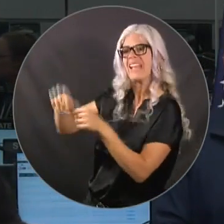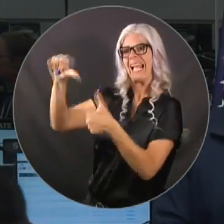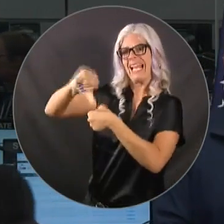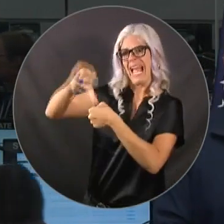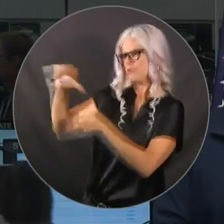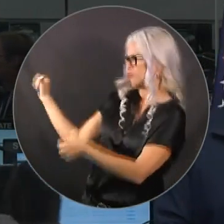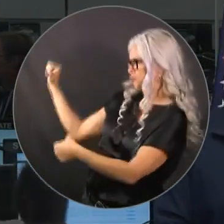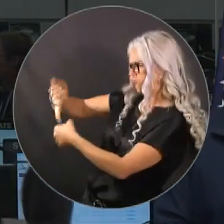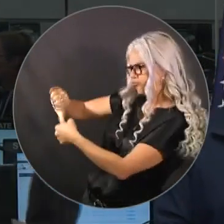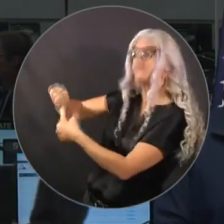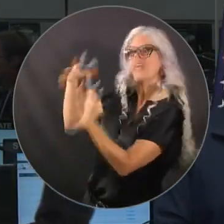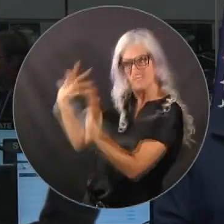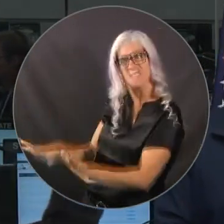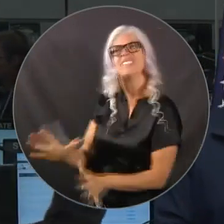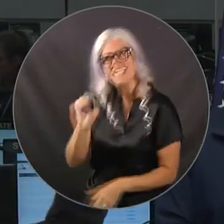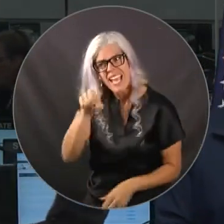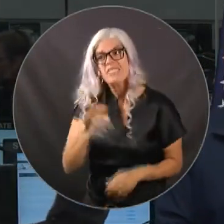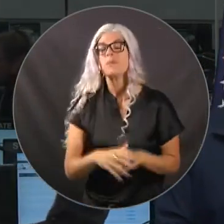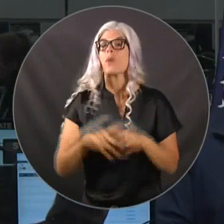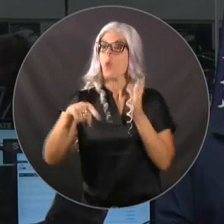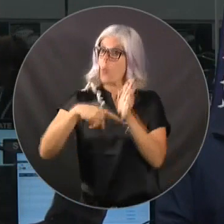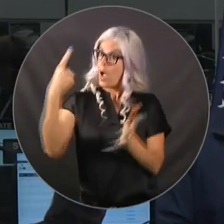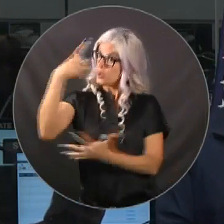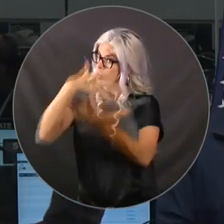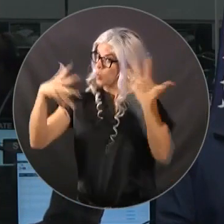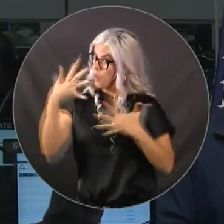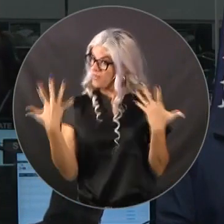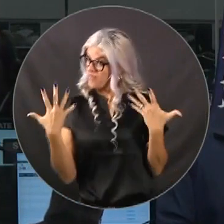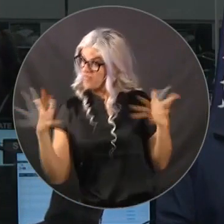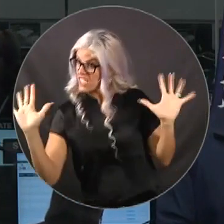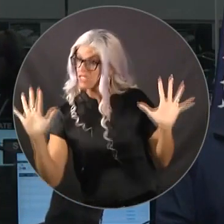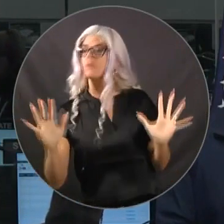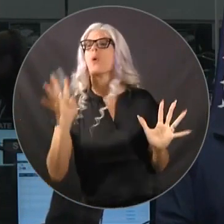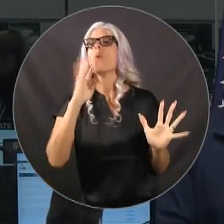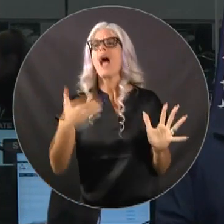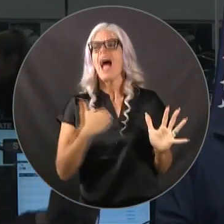is gone, there will likel debris through impacted a